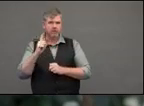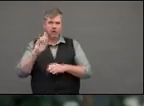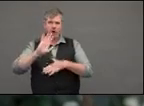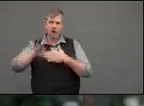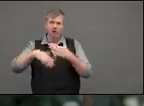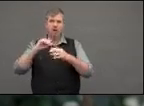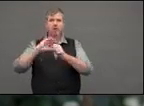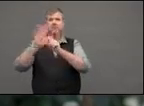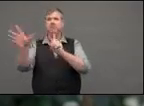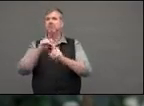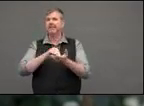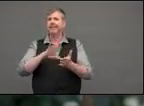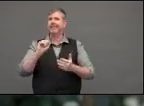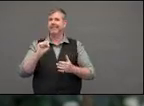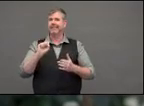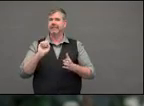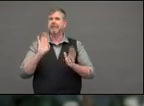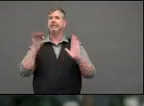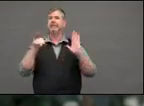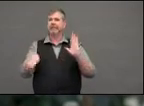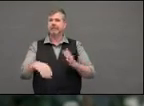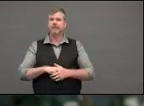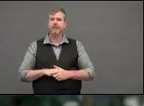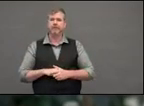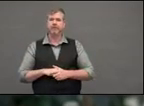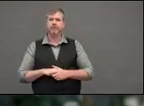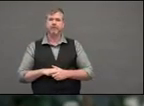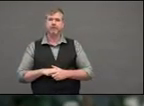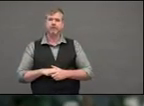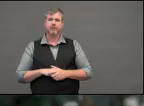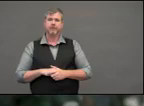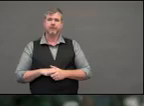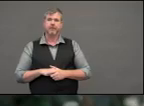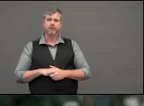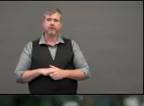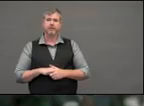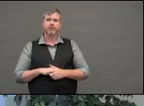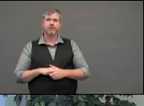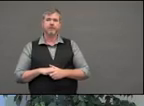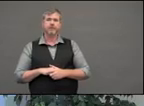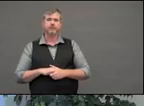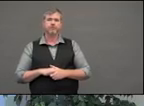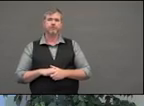to um limit the spread of COVID.